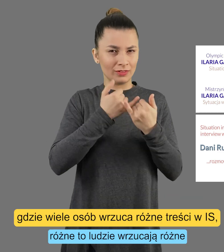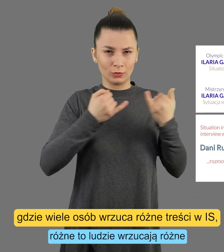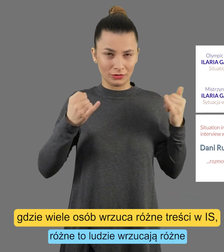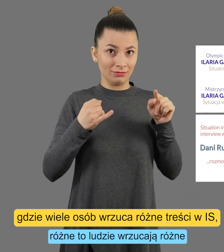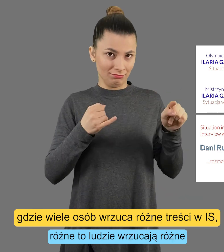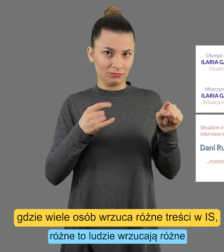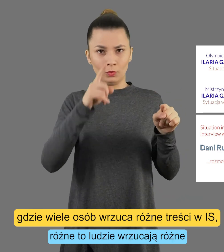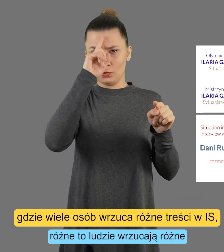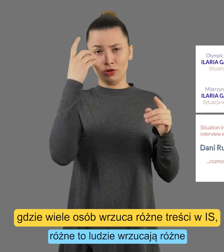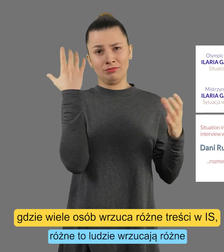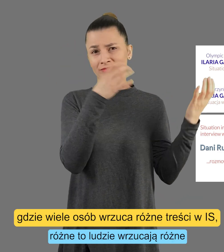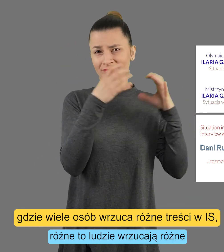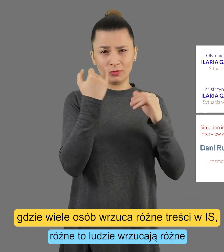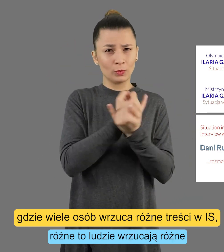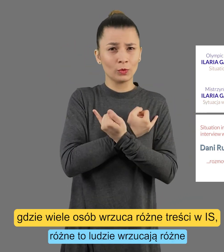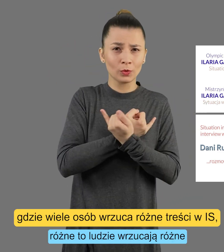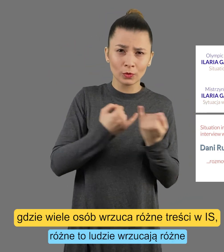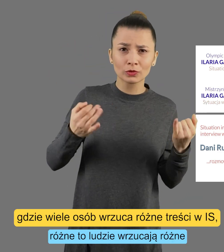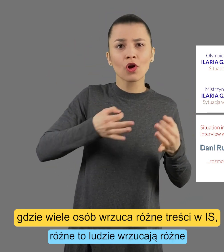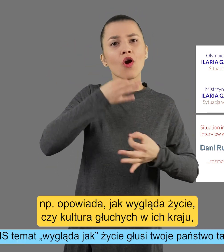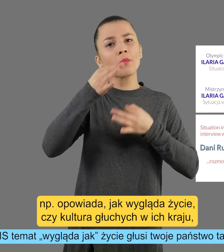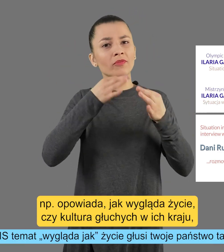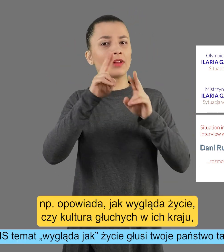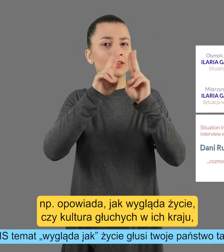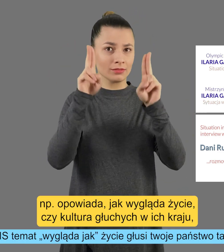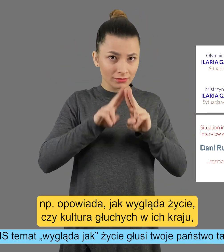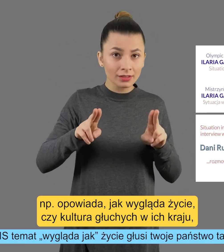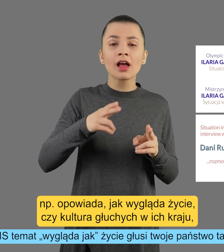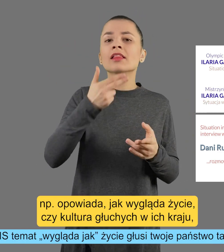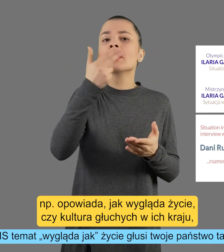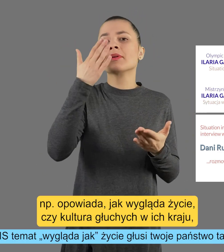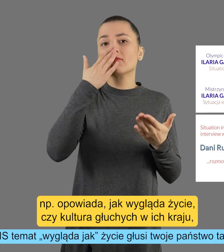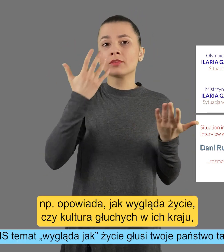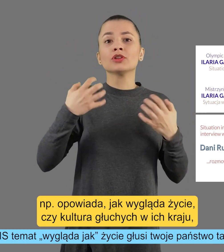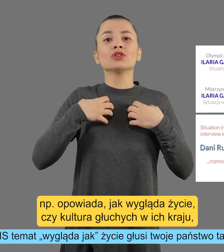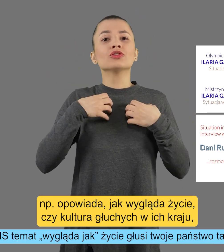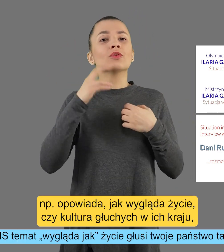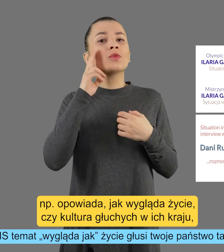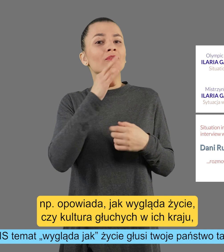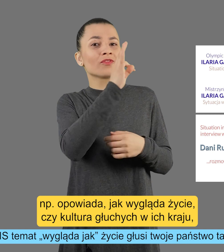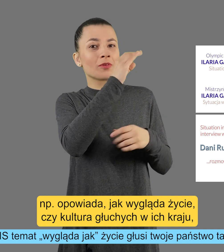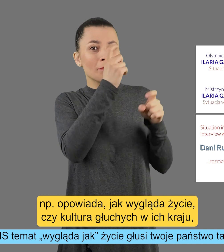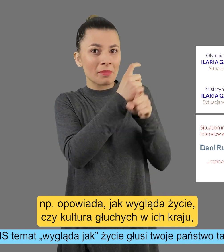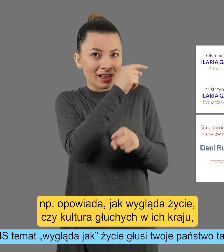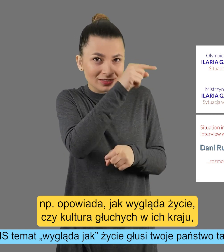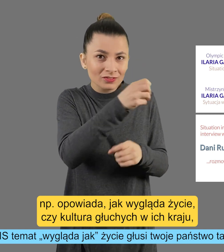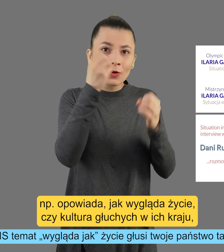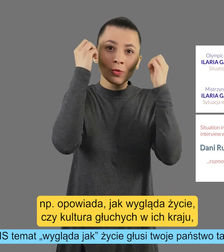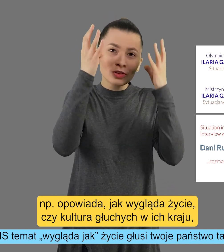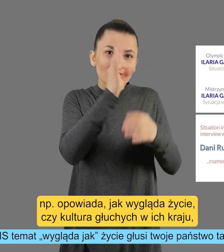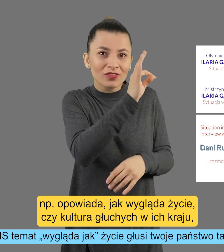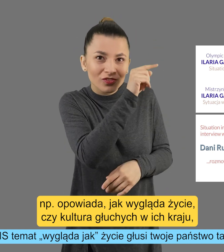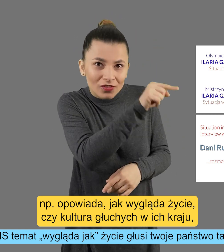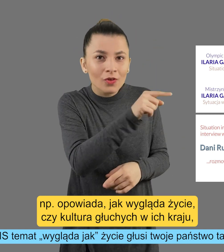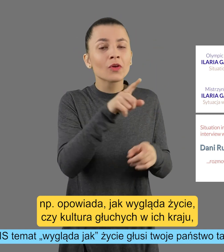where many people post different content in IS, e.g. telling about the life or culture of deaf people in their country,